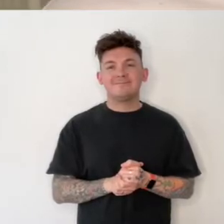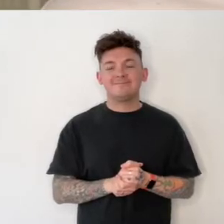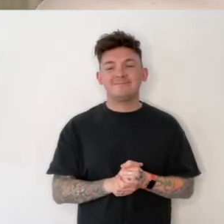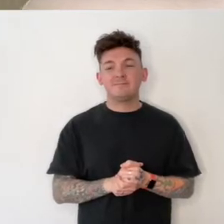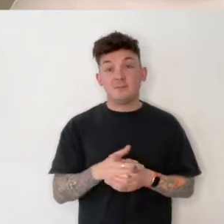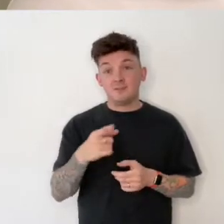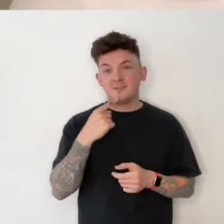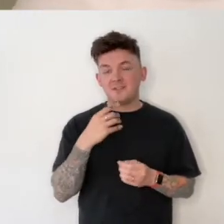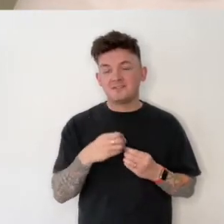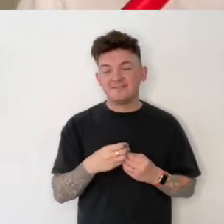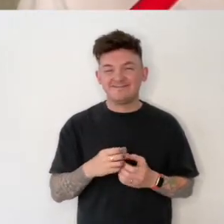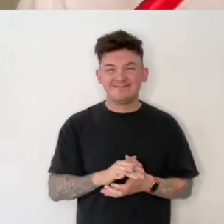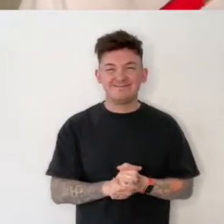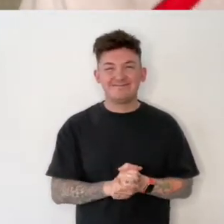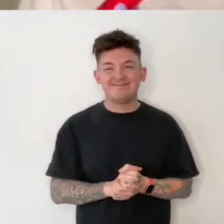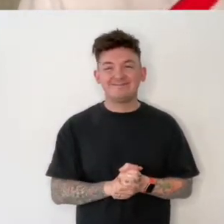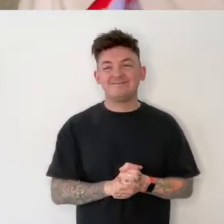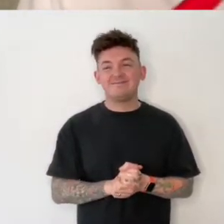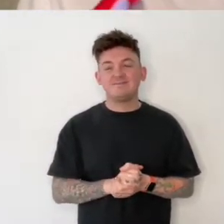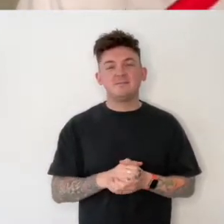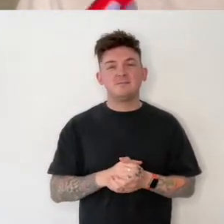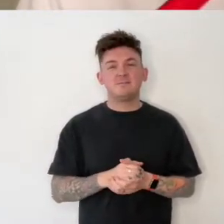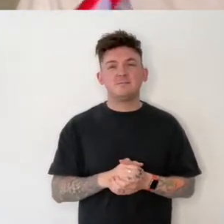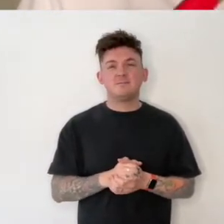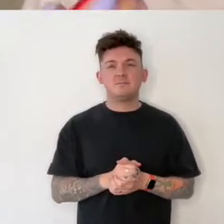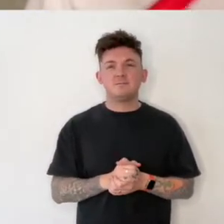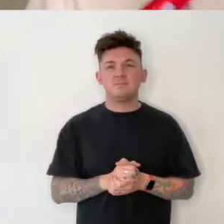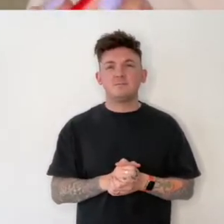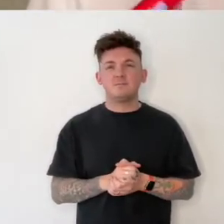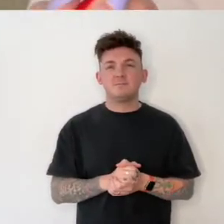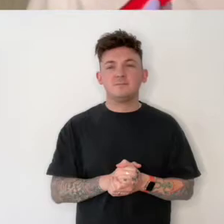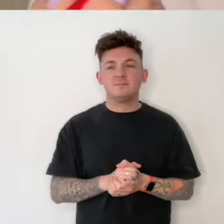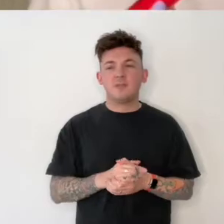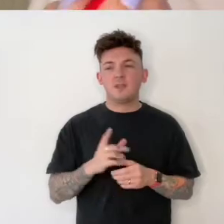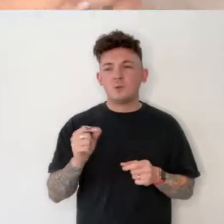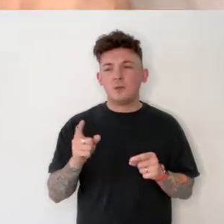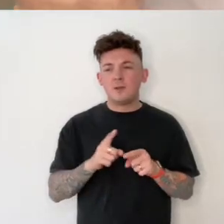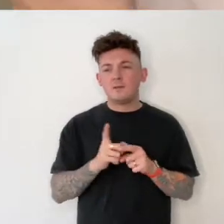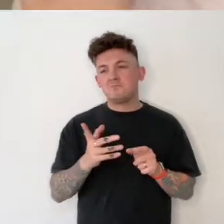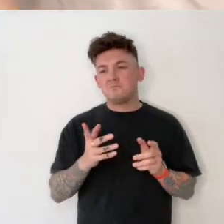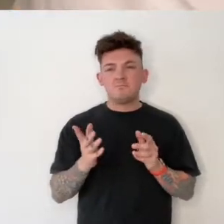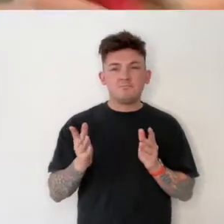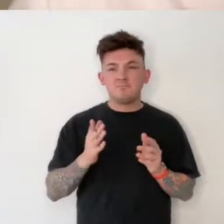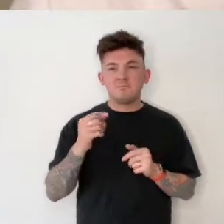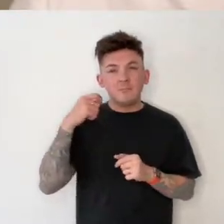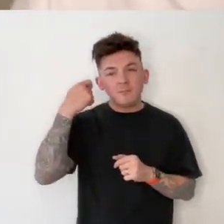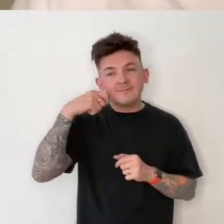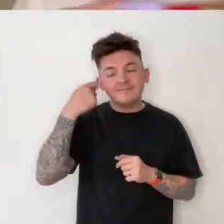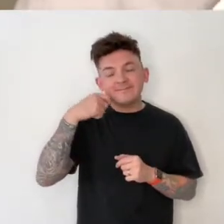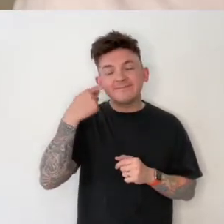on it as well, i'm just looking just to add a bit of dimension. i love blush, i have a